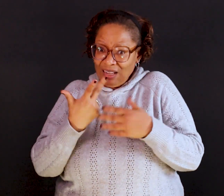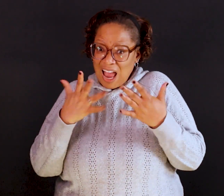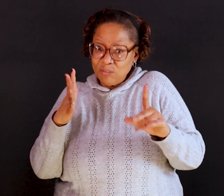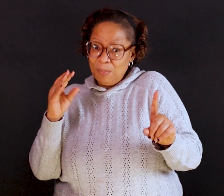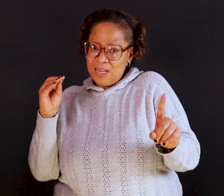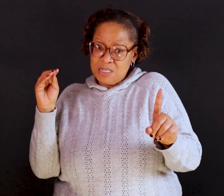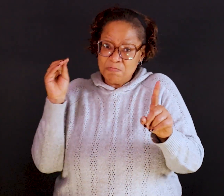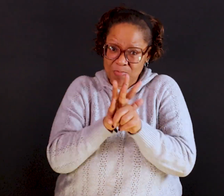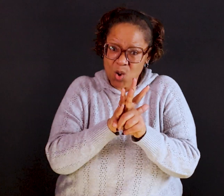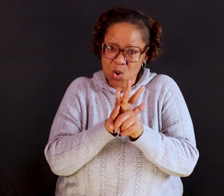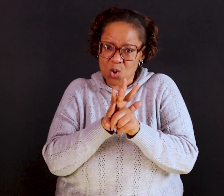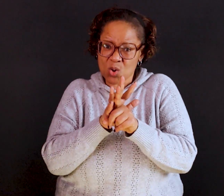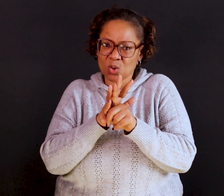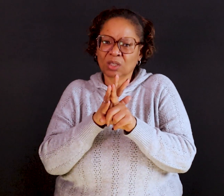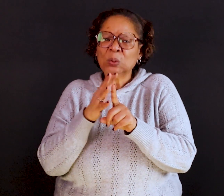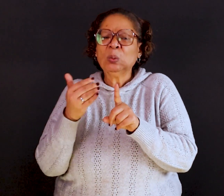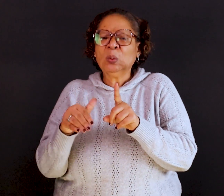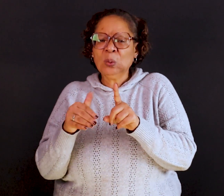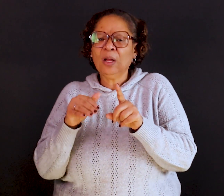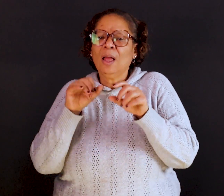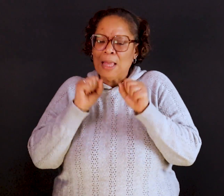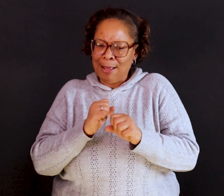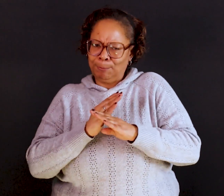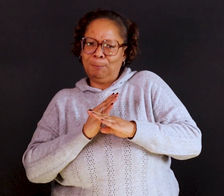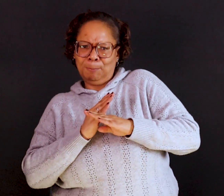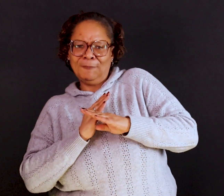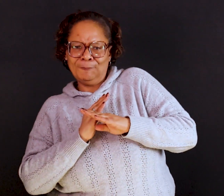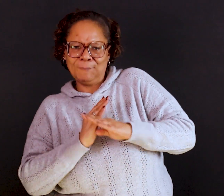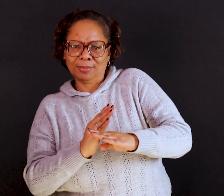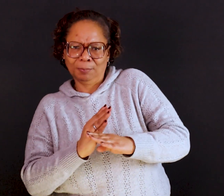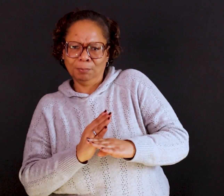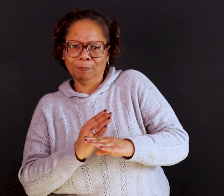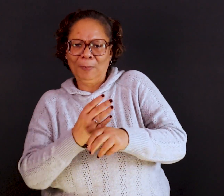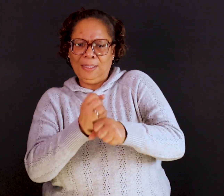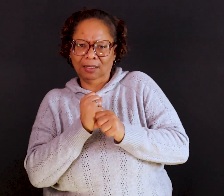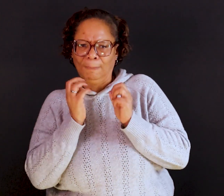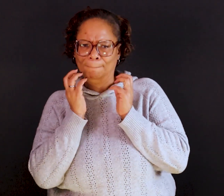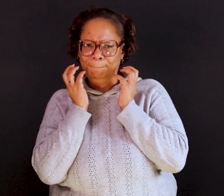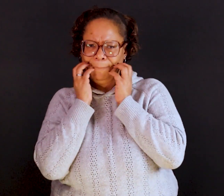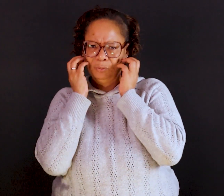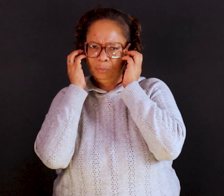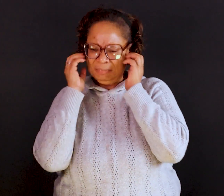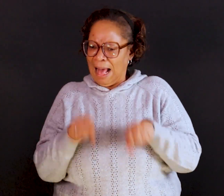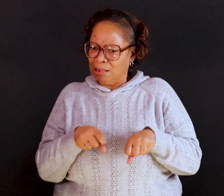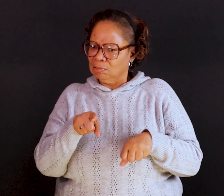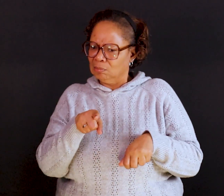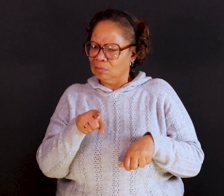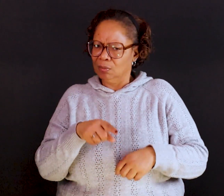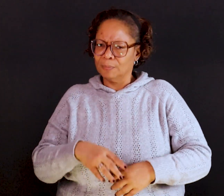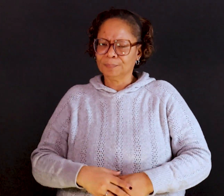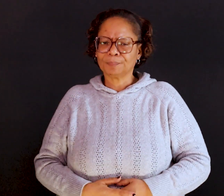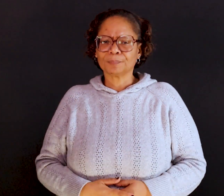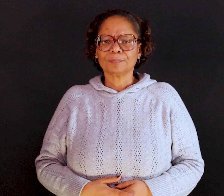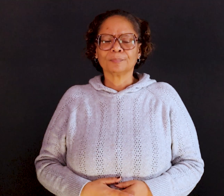within three days of being exposed may prevent them from getting Measles.